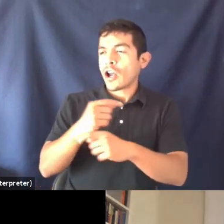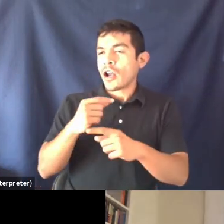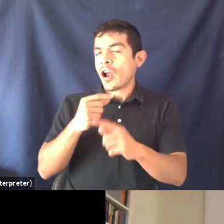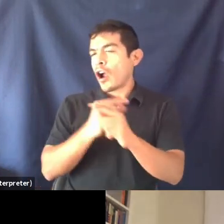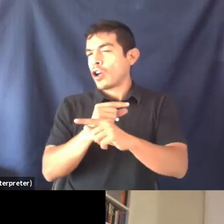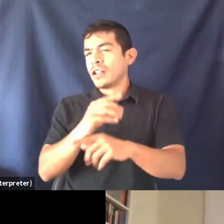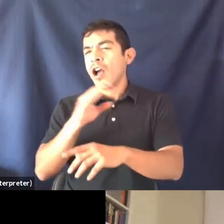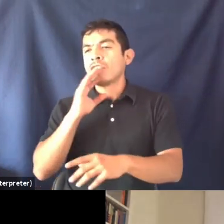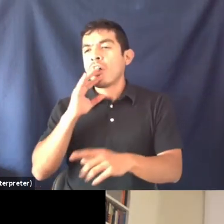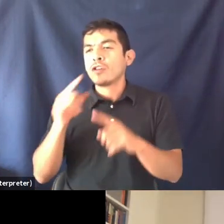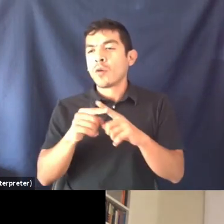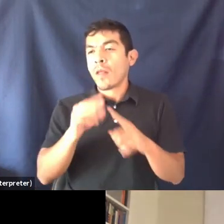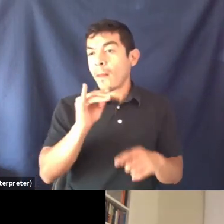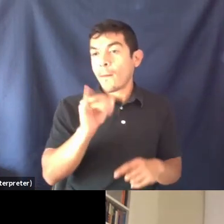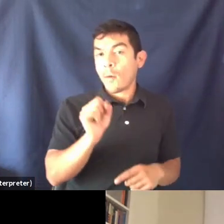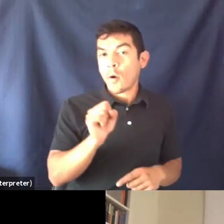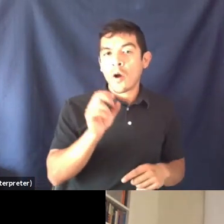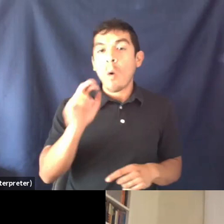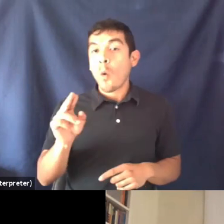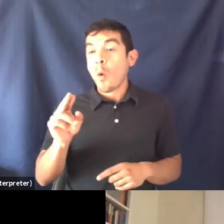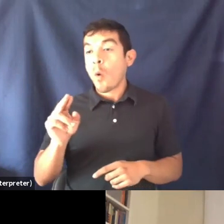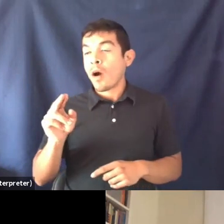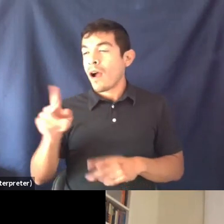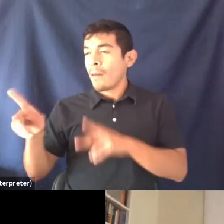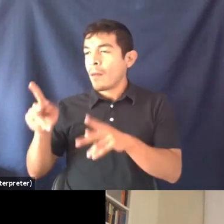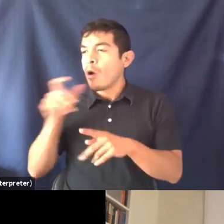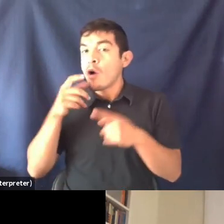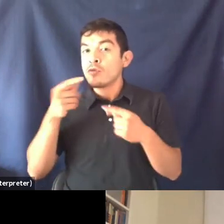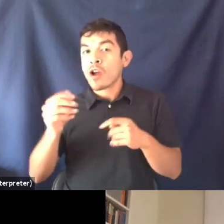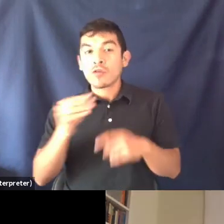unhelpful advice to the boys, like go back to, you know, get your education when you go back there.